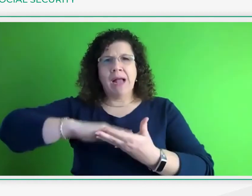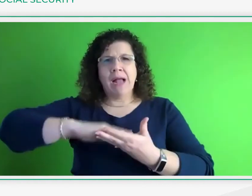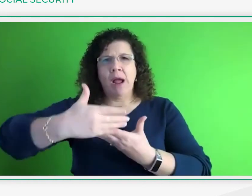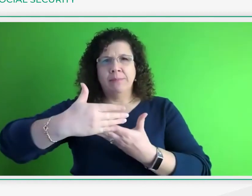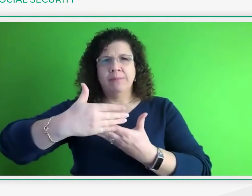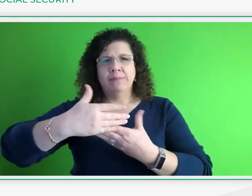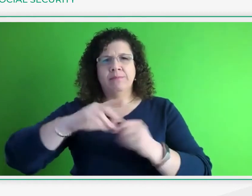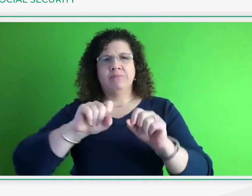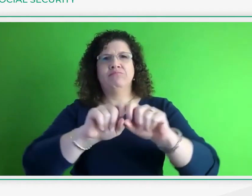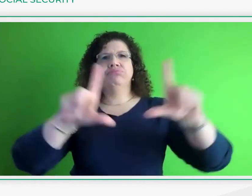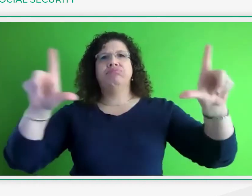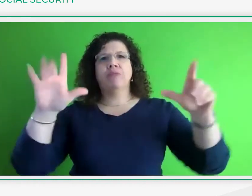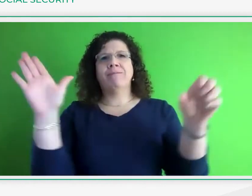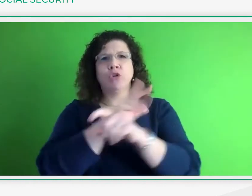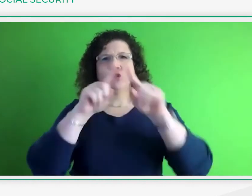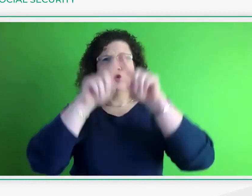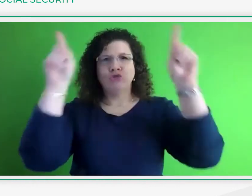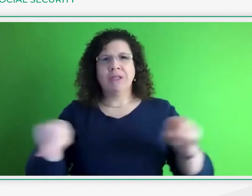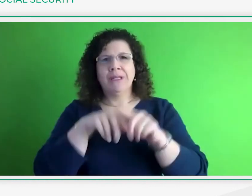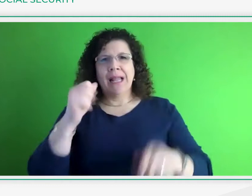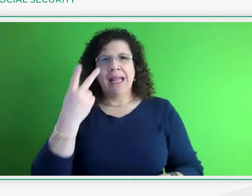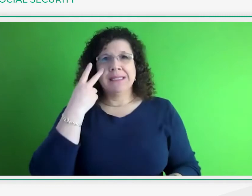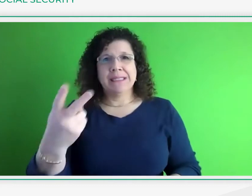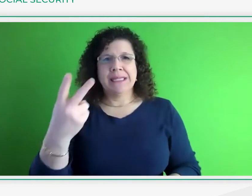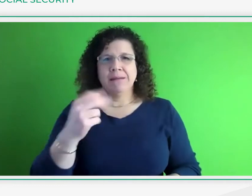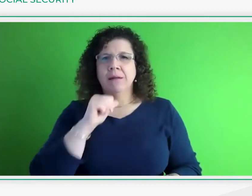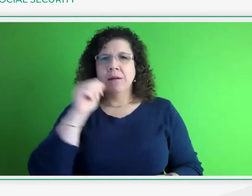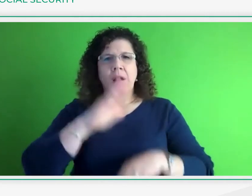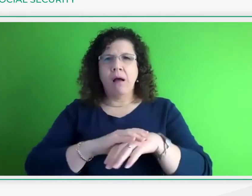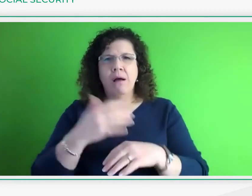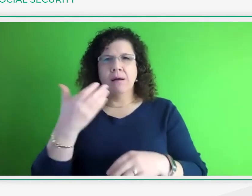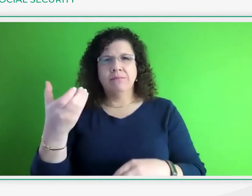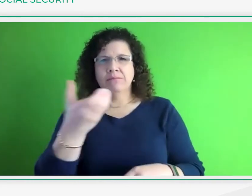Make sure that your laptop you have set for full screen, so you can see clearly.